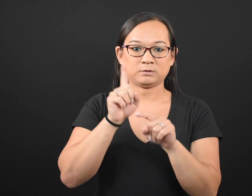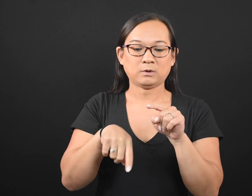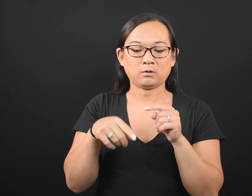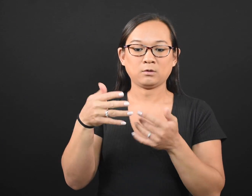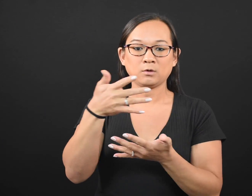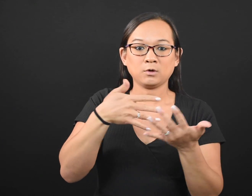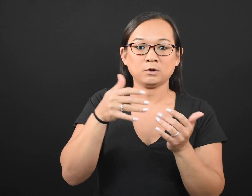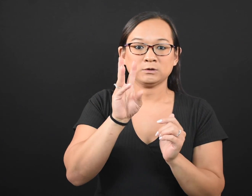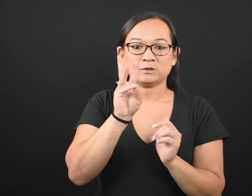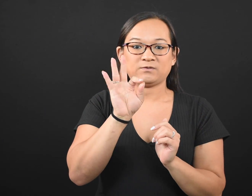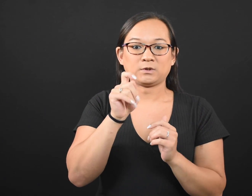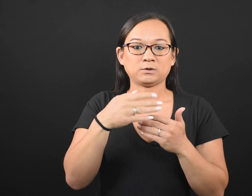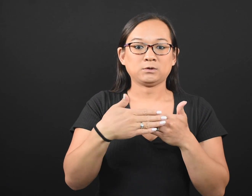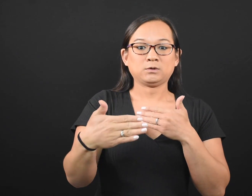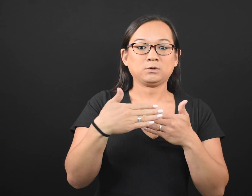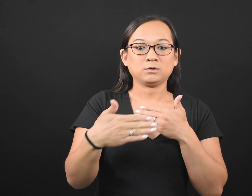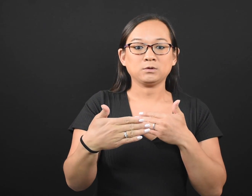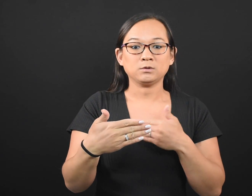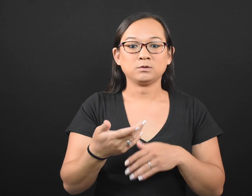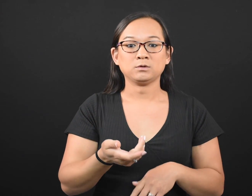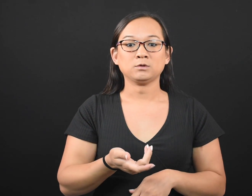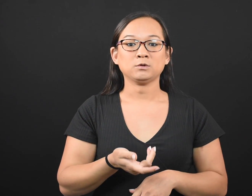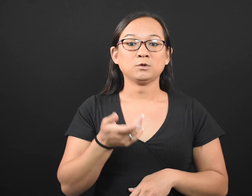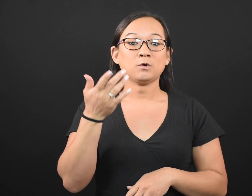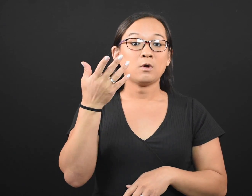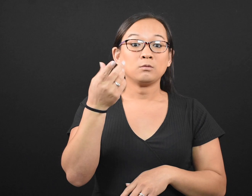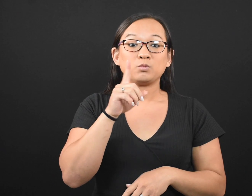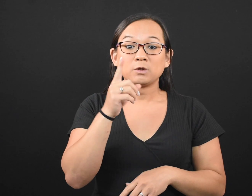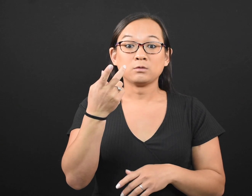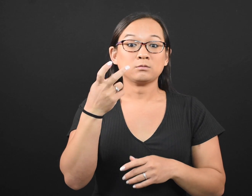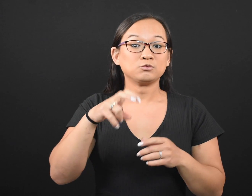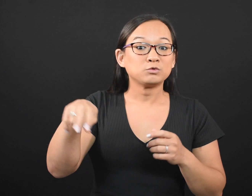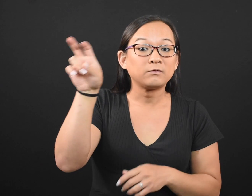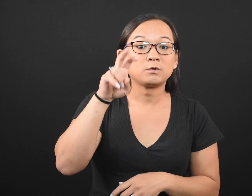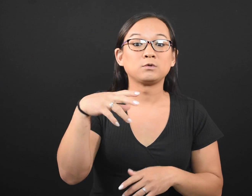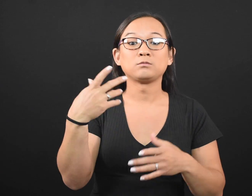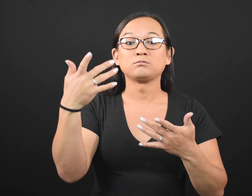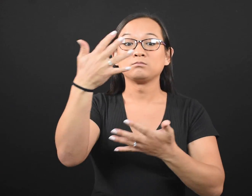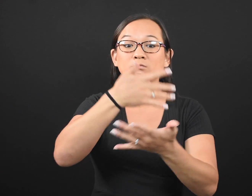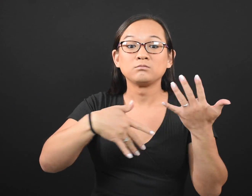them at higher risk for COVID-19, because they could not stay at least 6 feet apart as needed